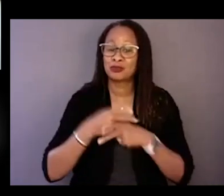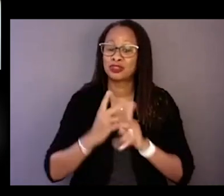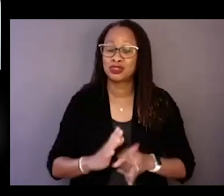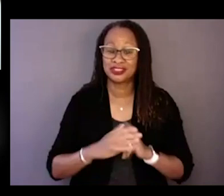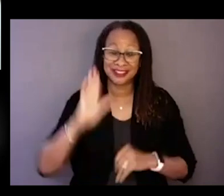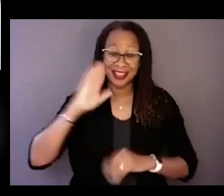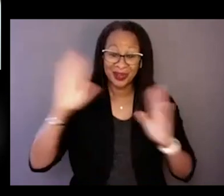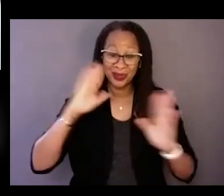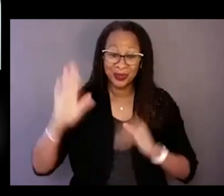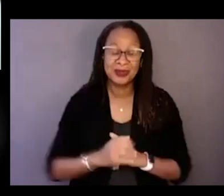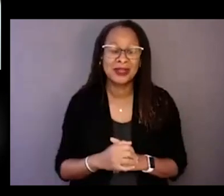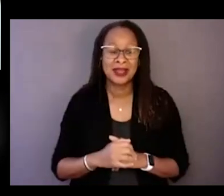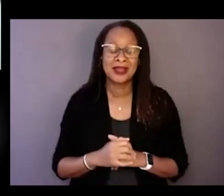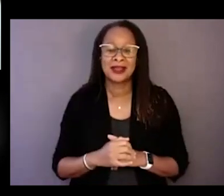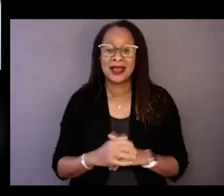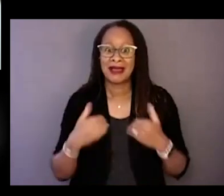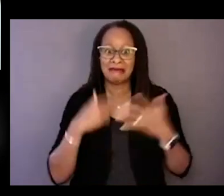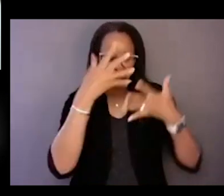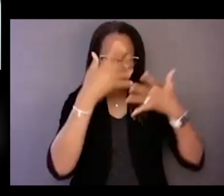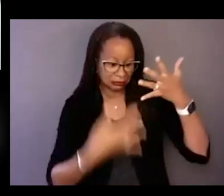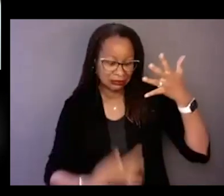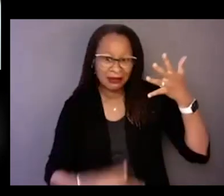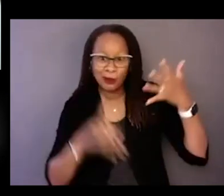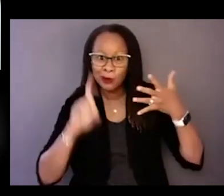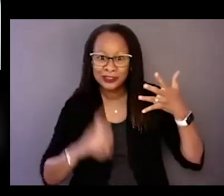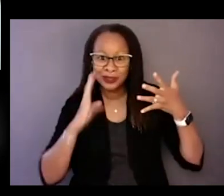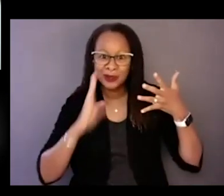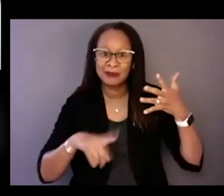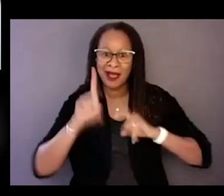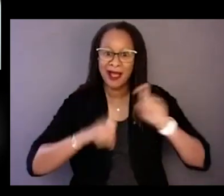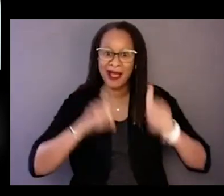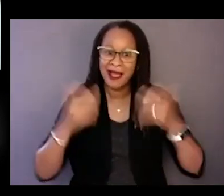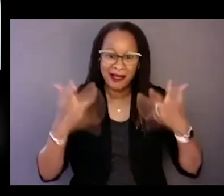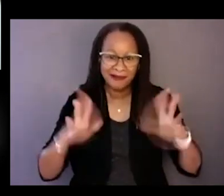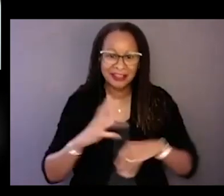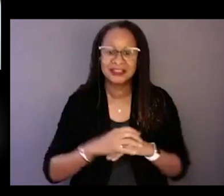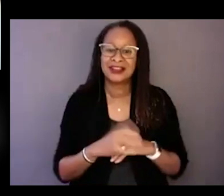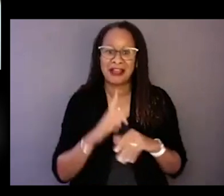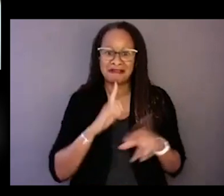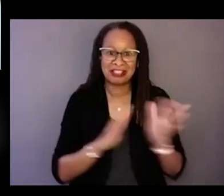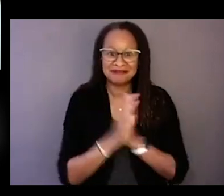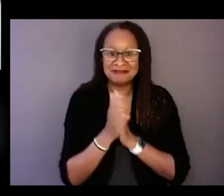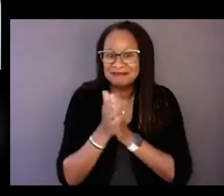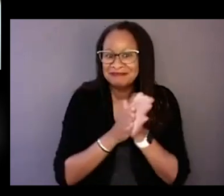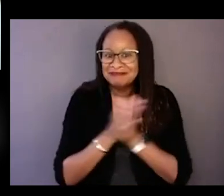I have so many questions and I know you've been asked so many questions so I'm really looking forward to a lively conversation with you guys